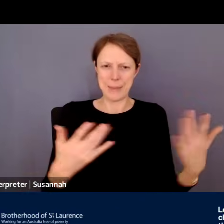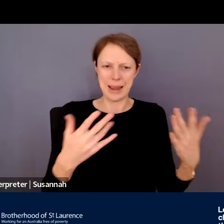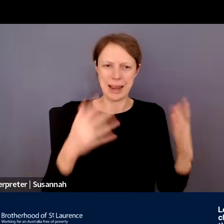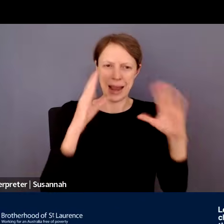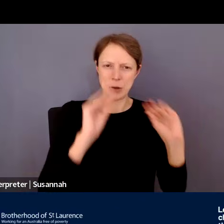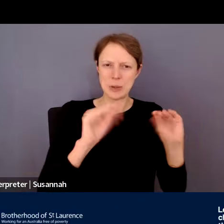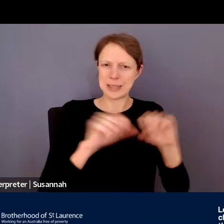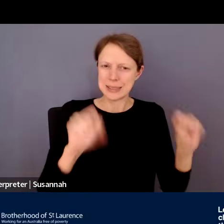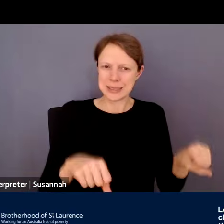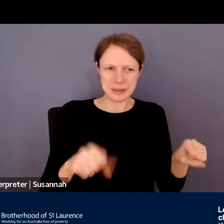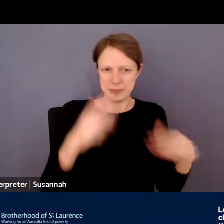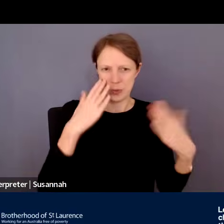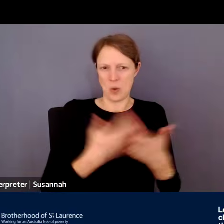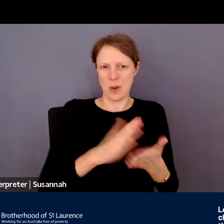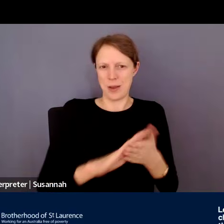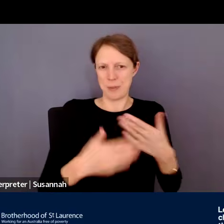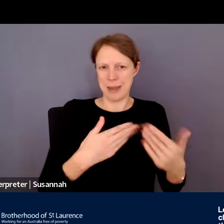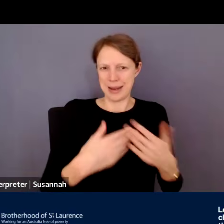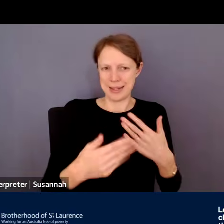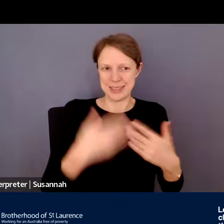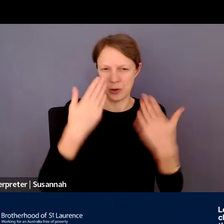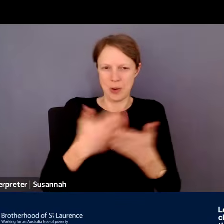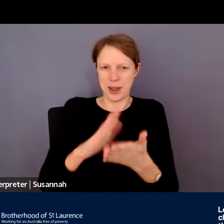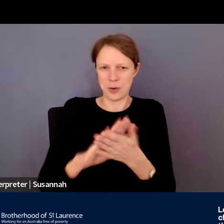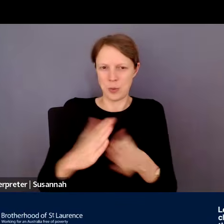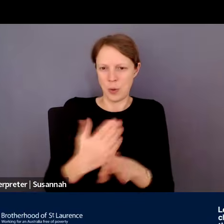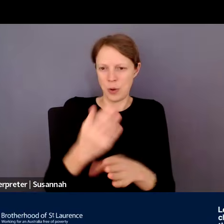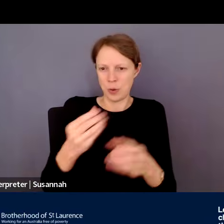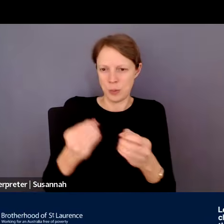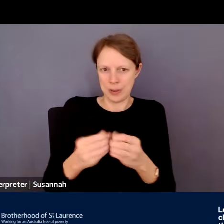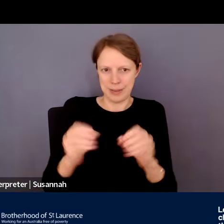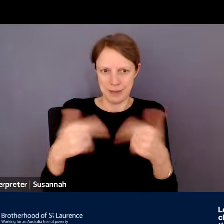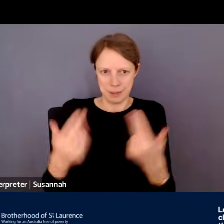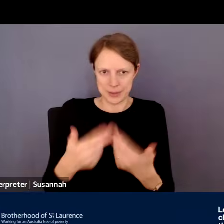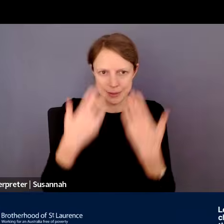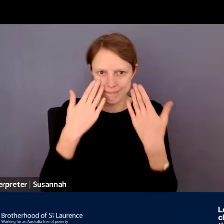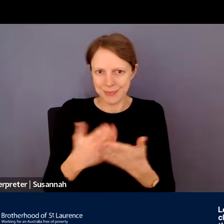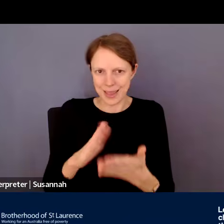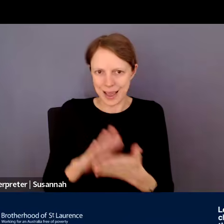and how to work with their families. So they're a kind of micro insight into the children that are